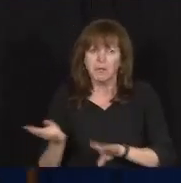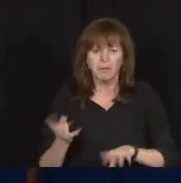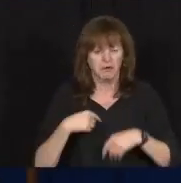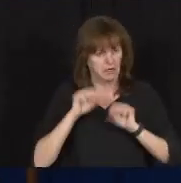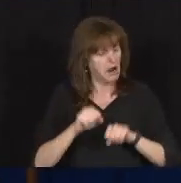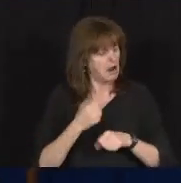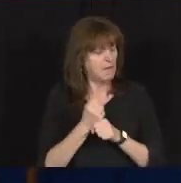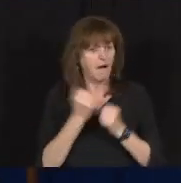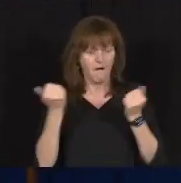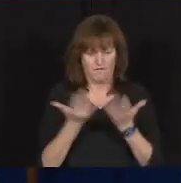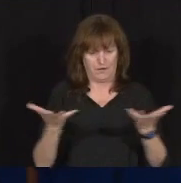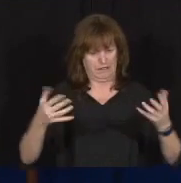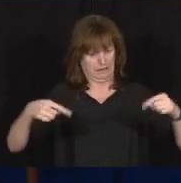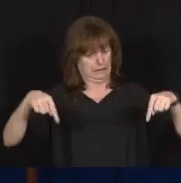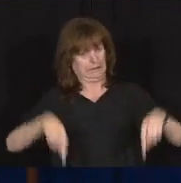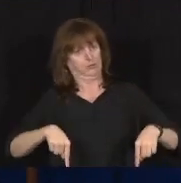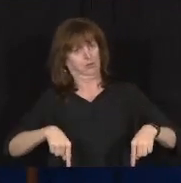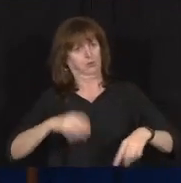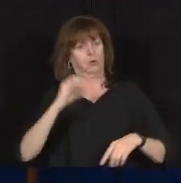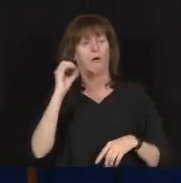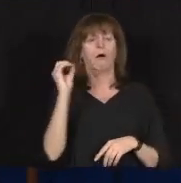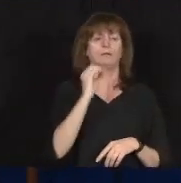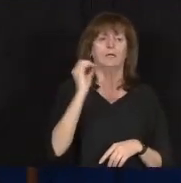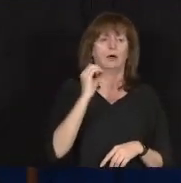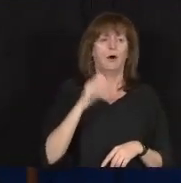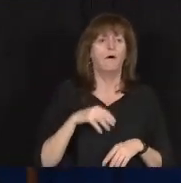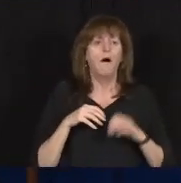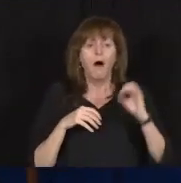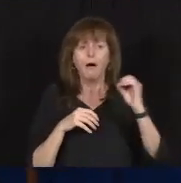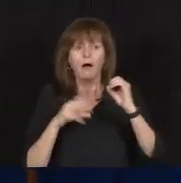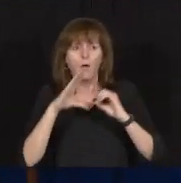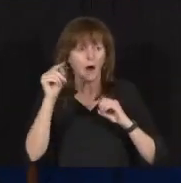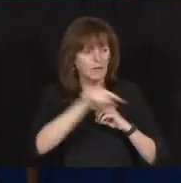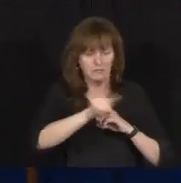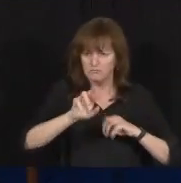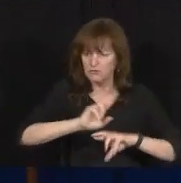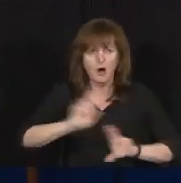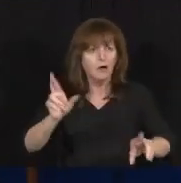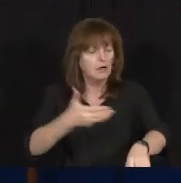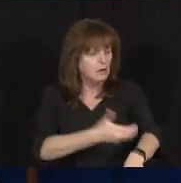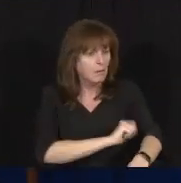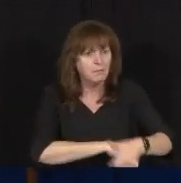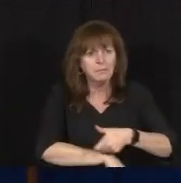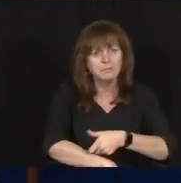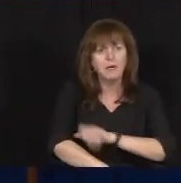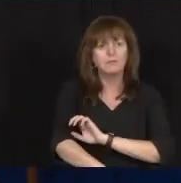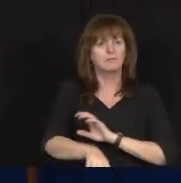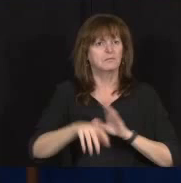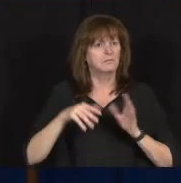of b usinesses c olleges, u niversities and other organizations who hav